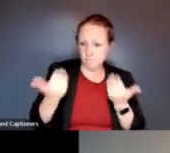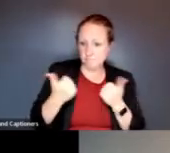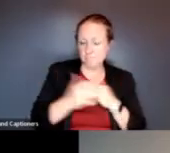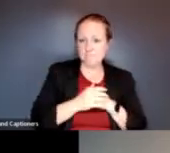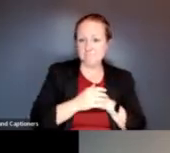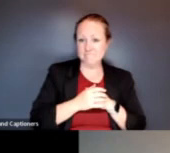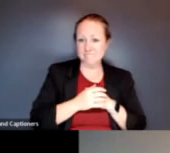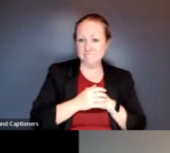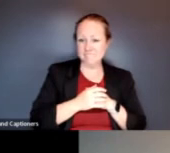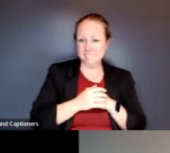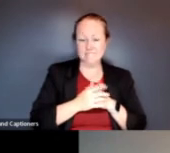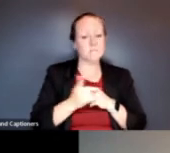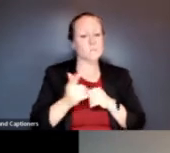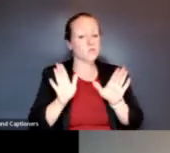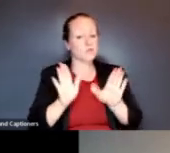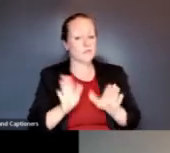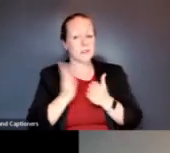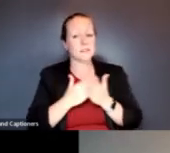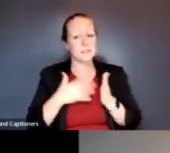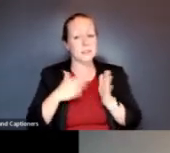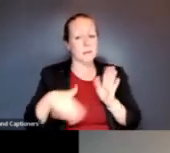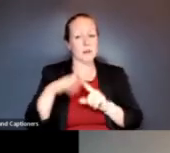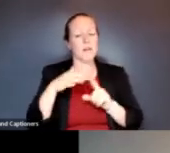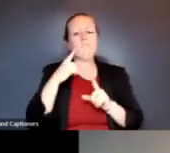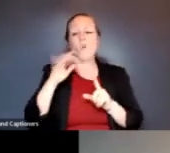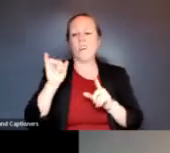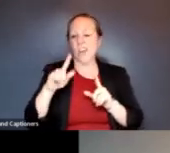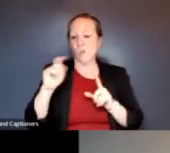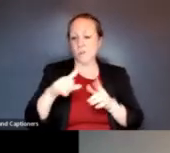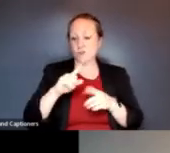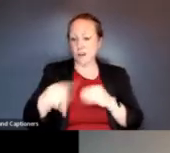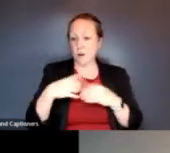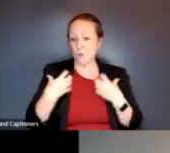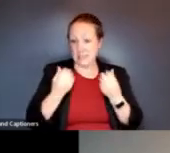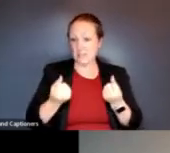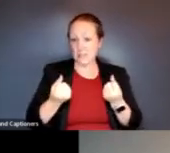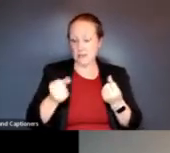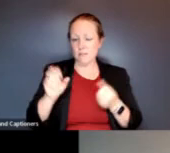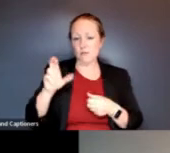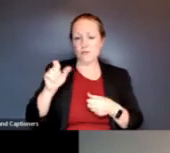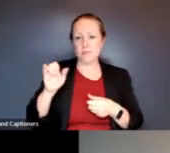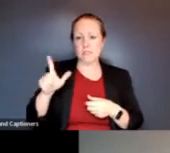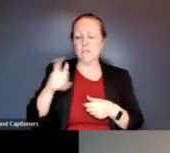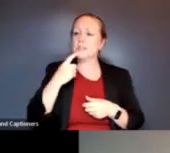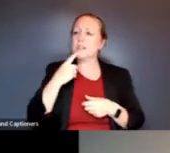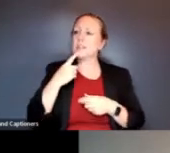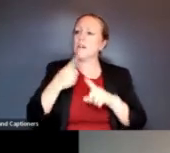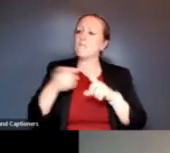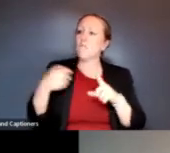Maria Crowley: Great, some context for the healing question. Crystal says based on an individual's culture, so any